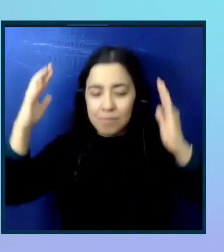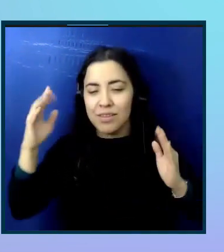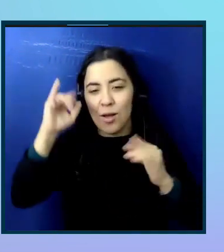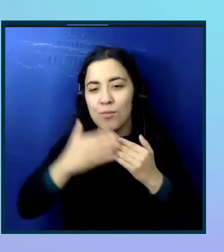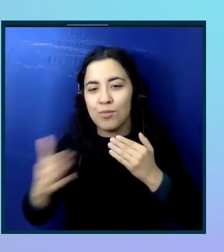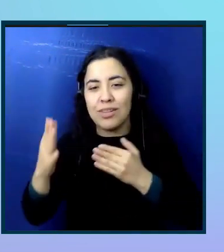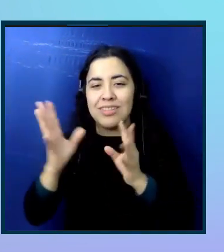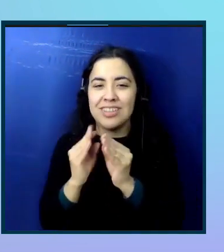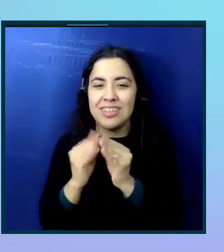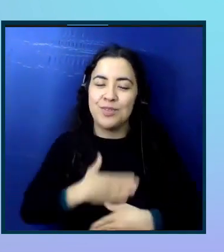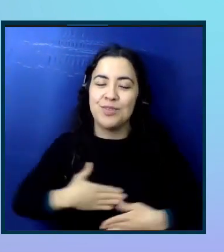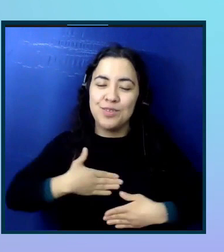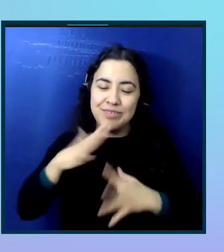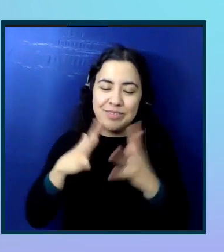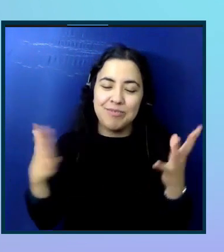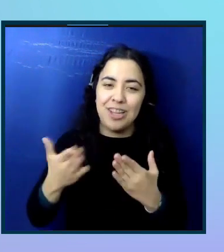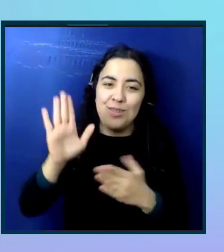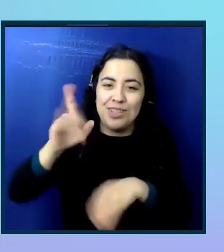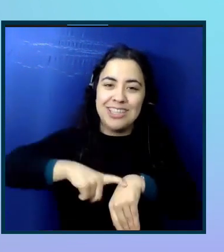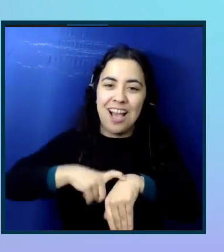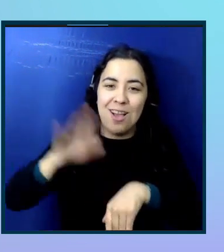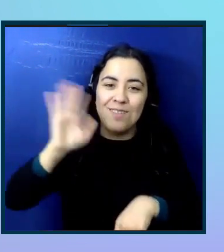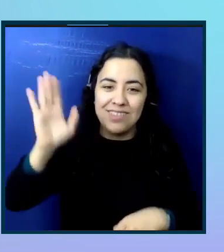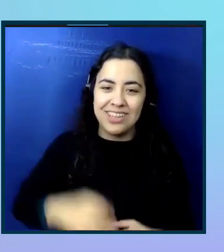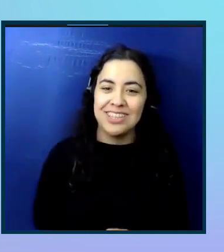Thank you very much, and thank you for your time. Thank you.